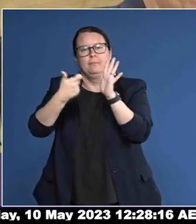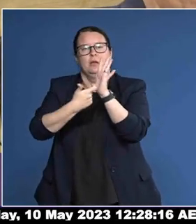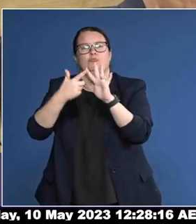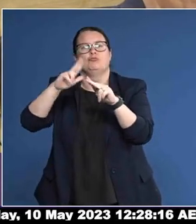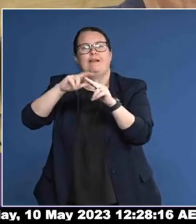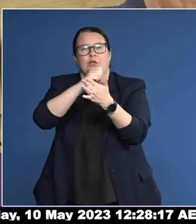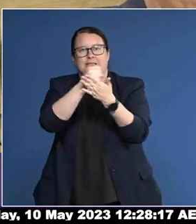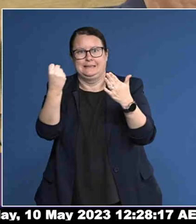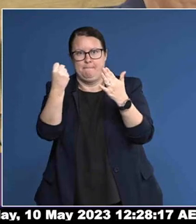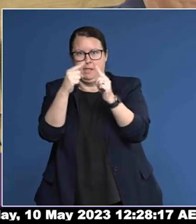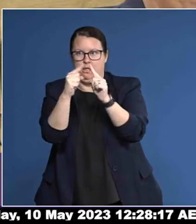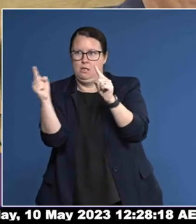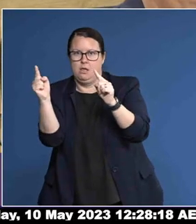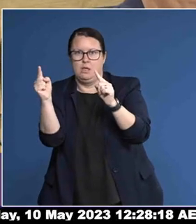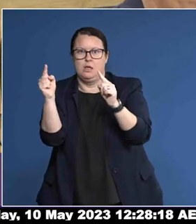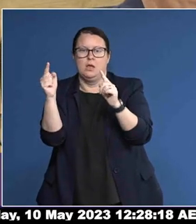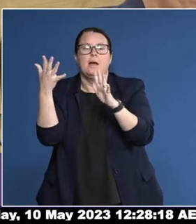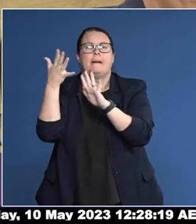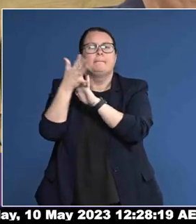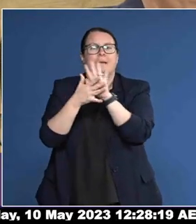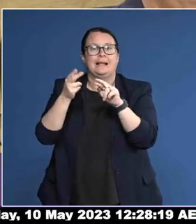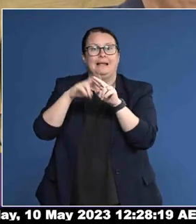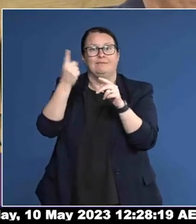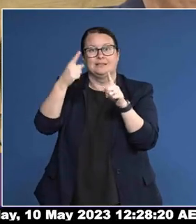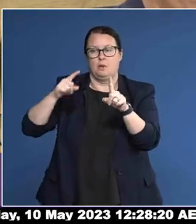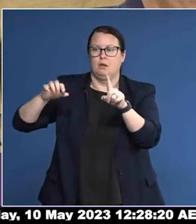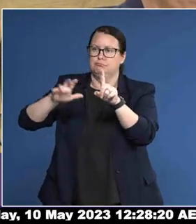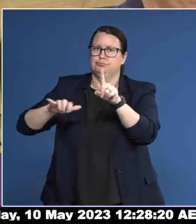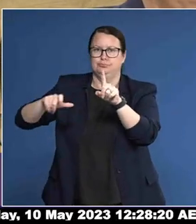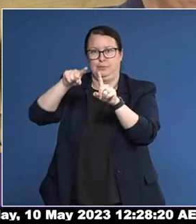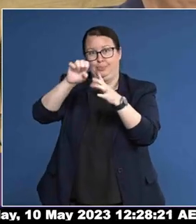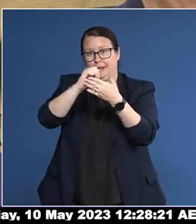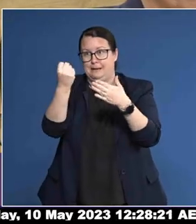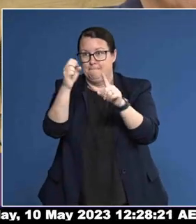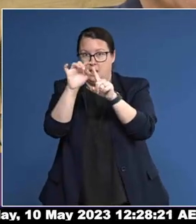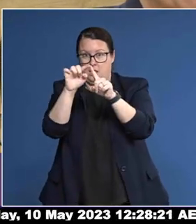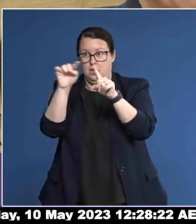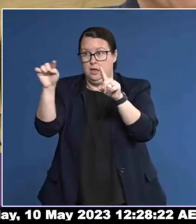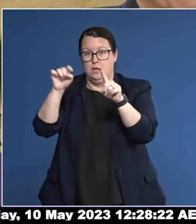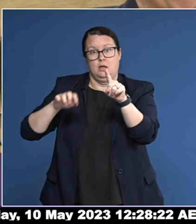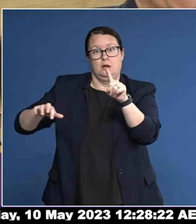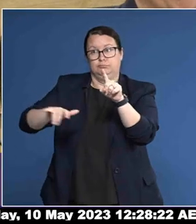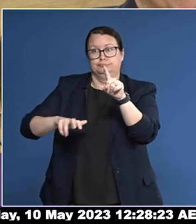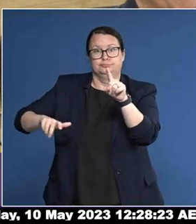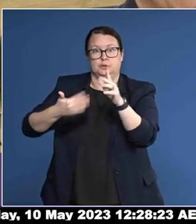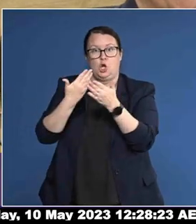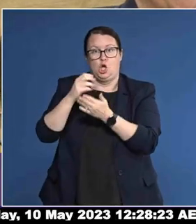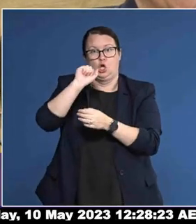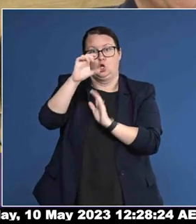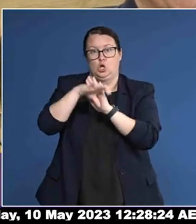Does that mean that if somebody enters the QPrime software system and they want to look